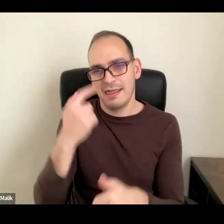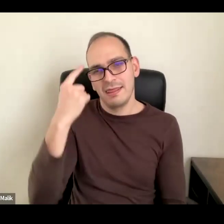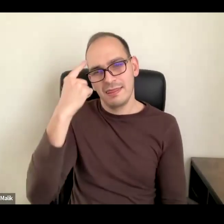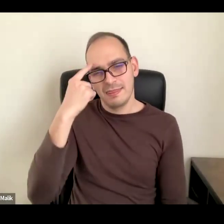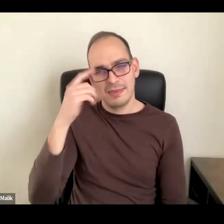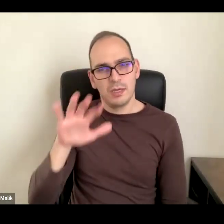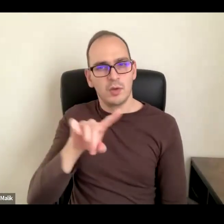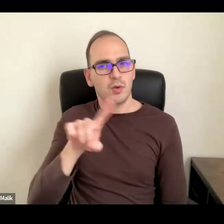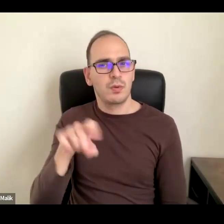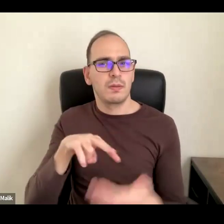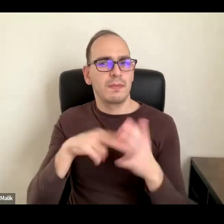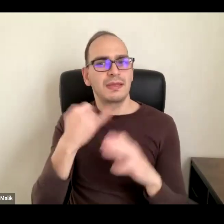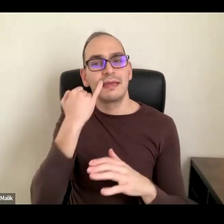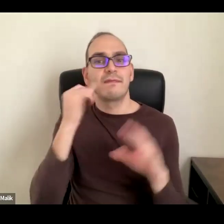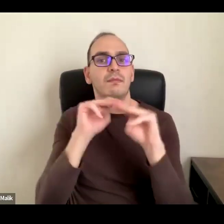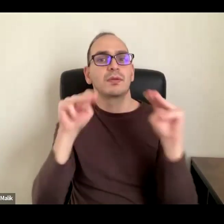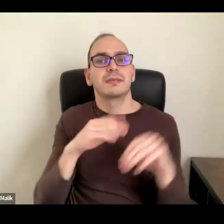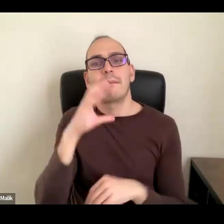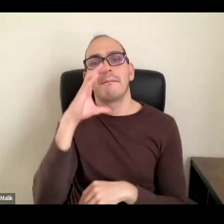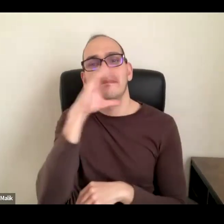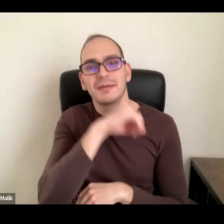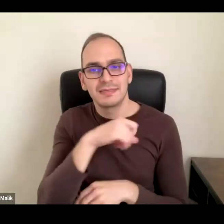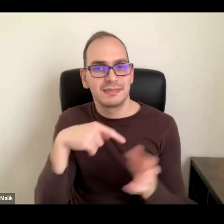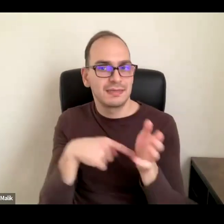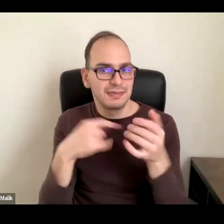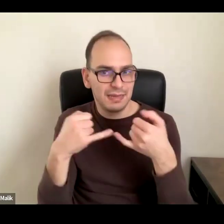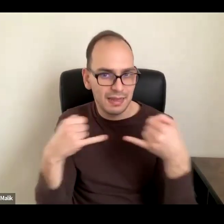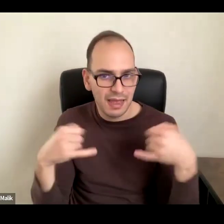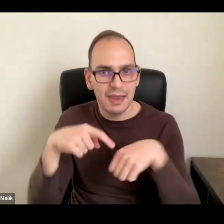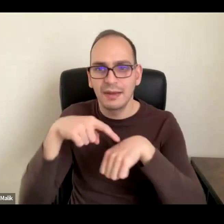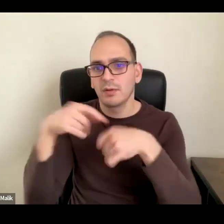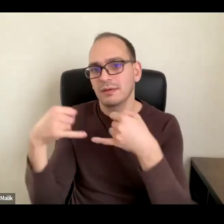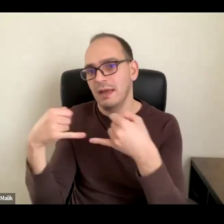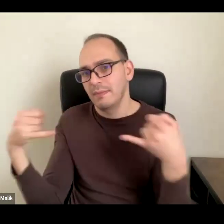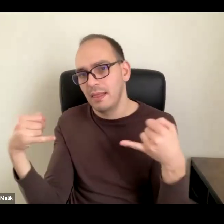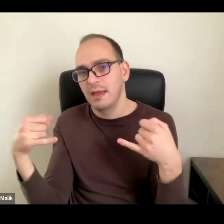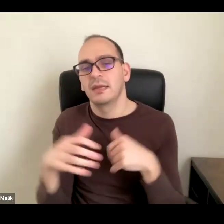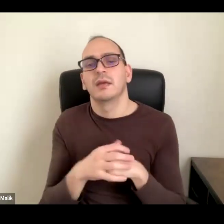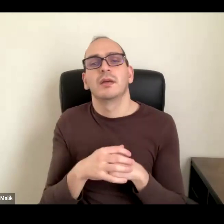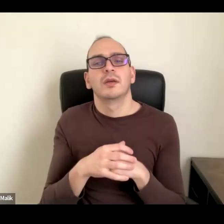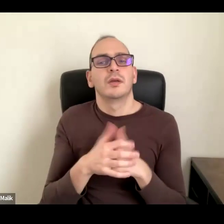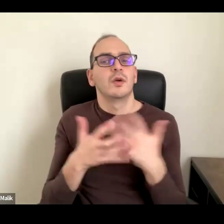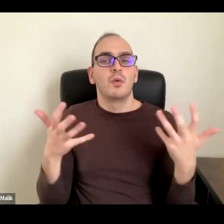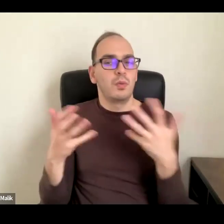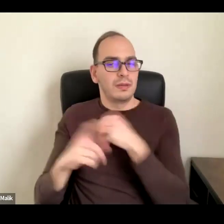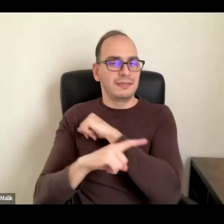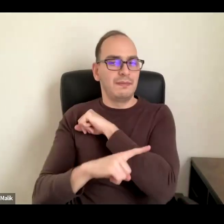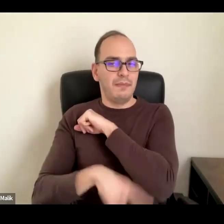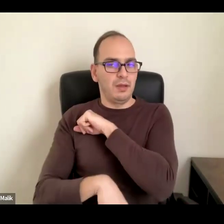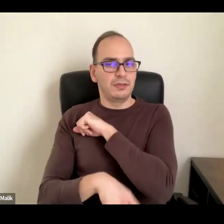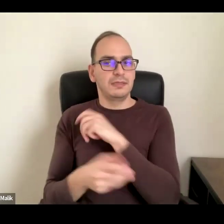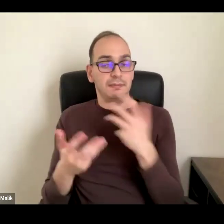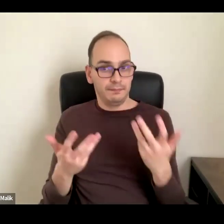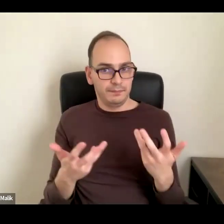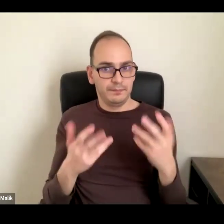a museum misses a deadline or a timeline that that we've described. Um what what's the penalty? Um